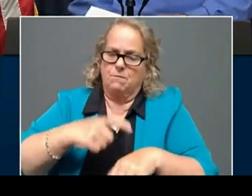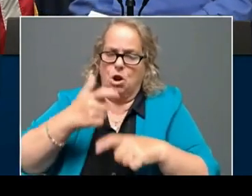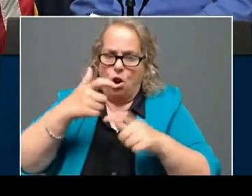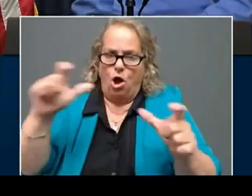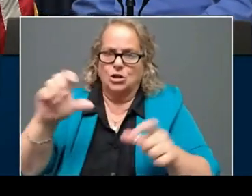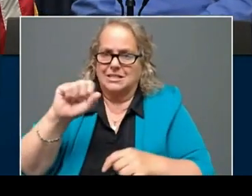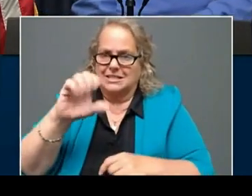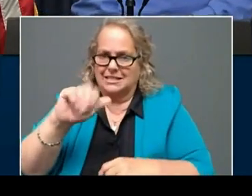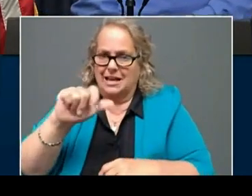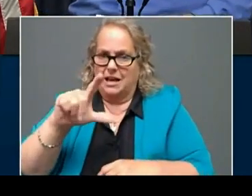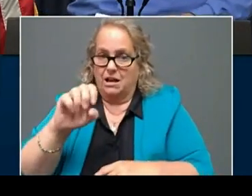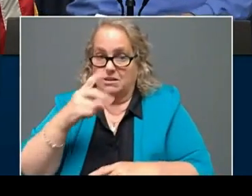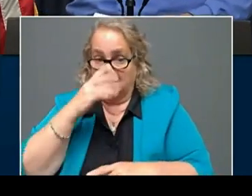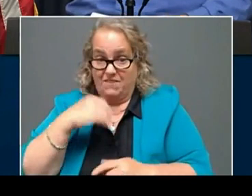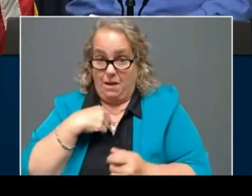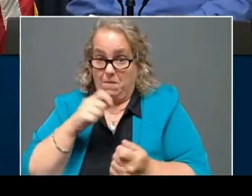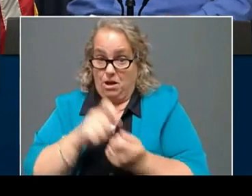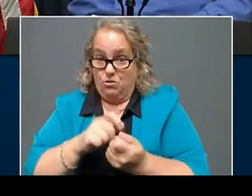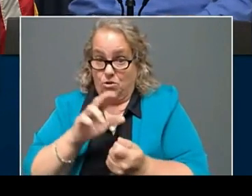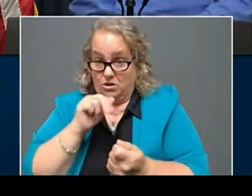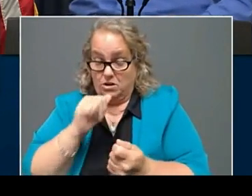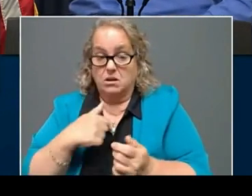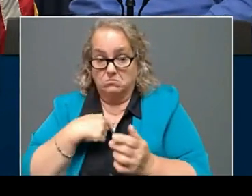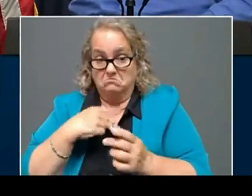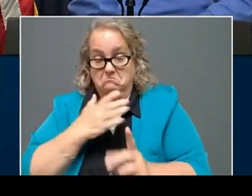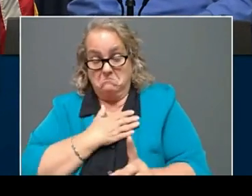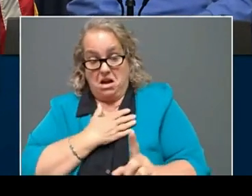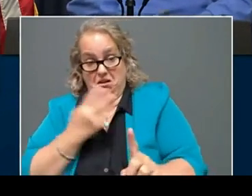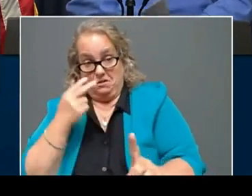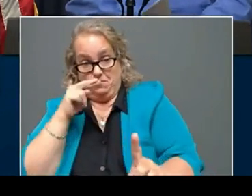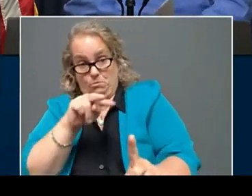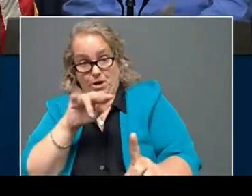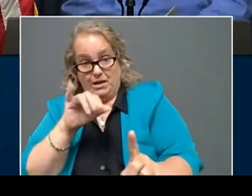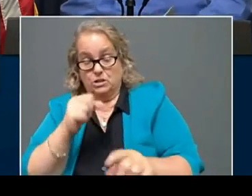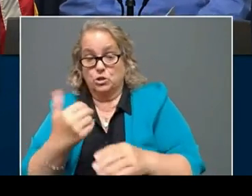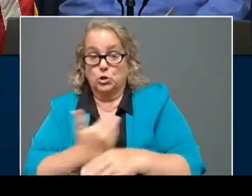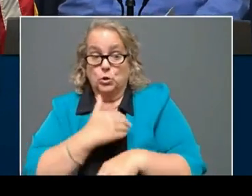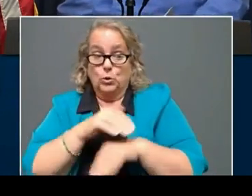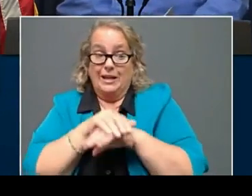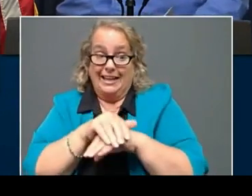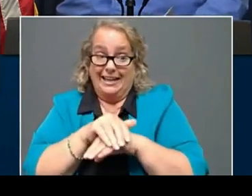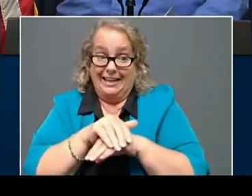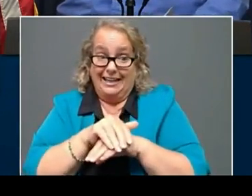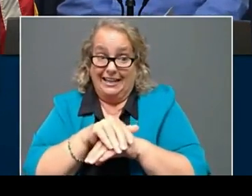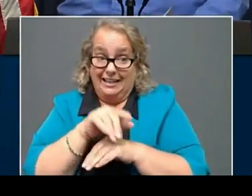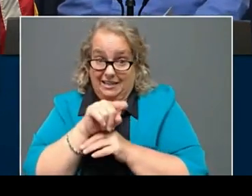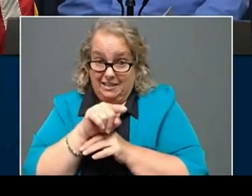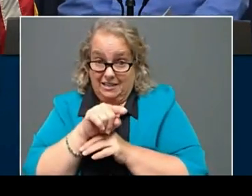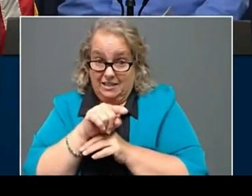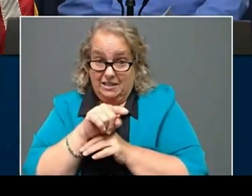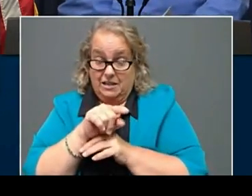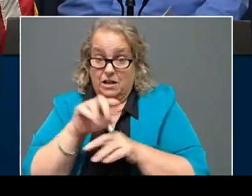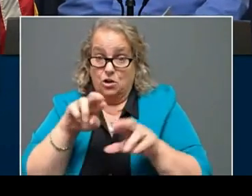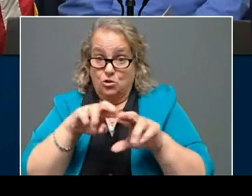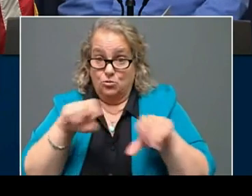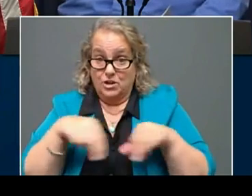accurate or not. But I'll share the observation I have here is New England Hands down. The New England region in the northeast has by far and away, the